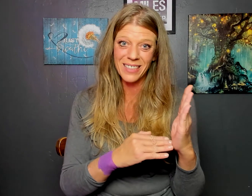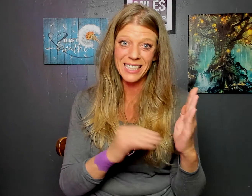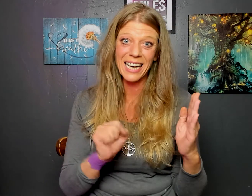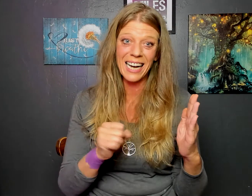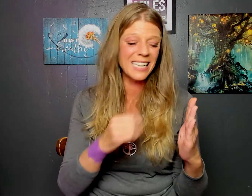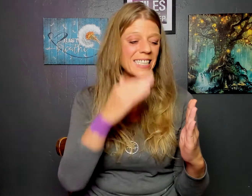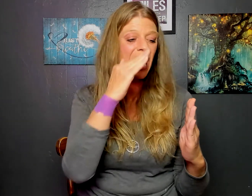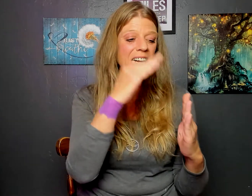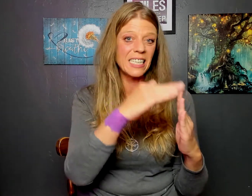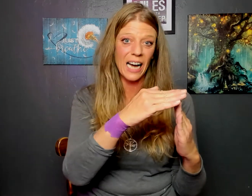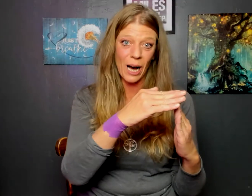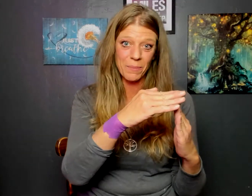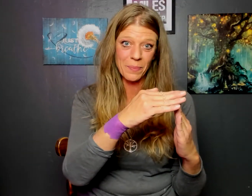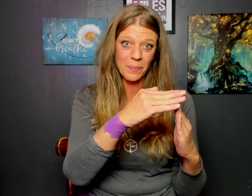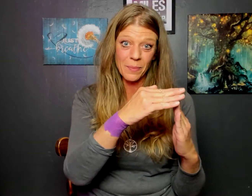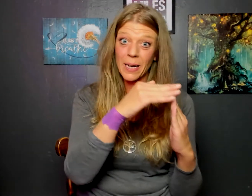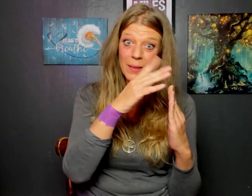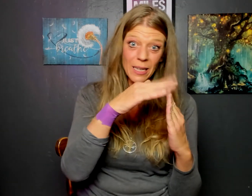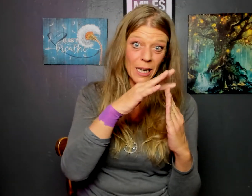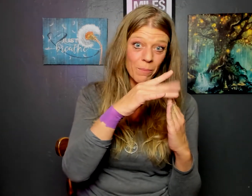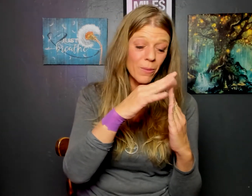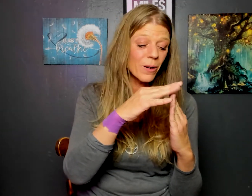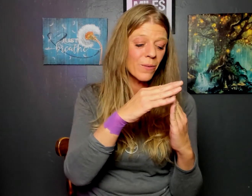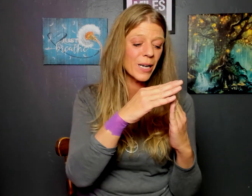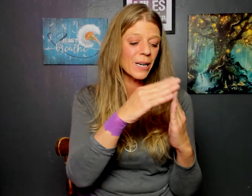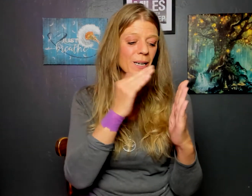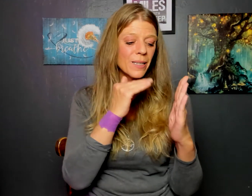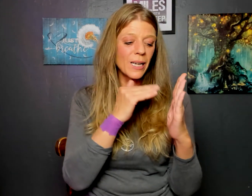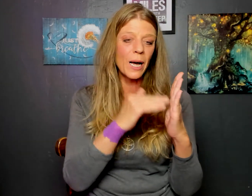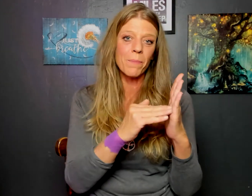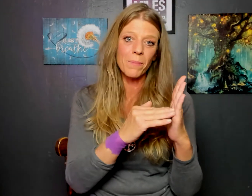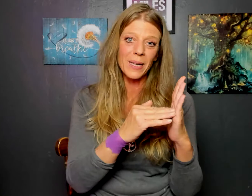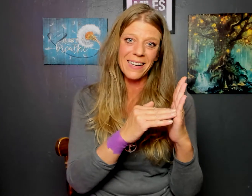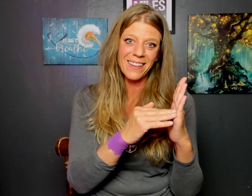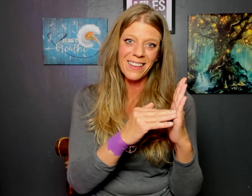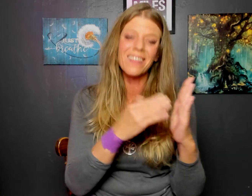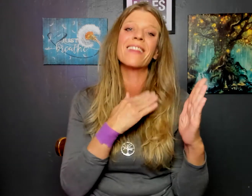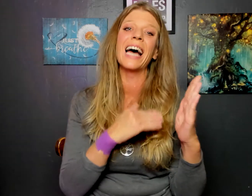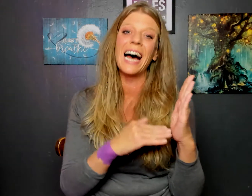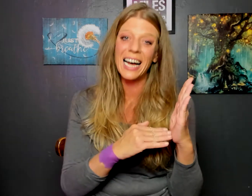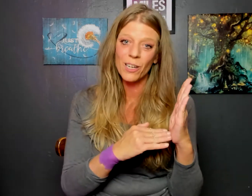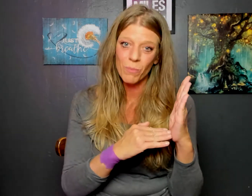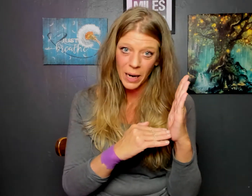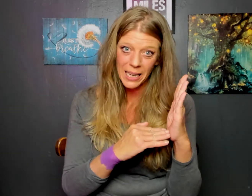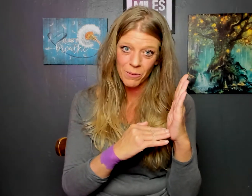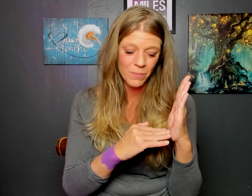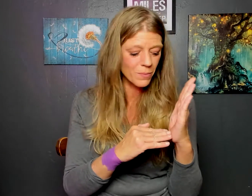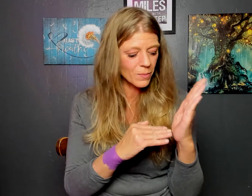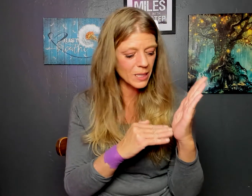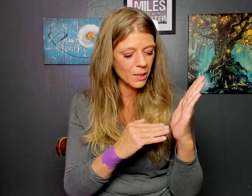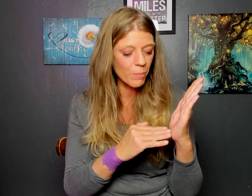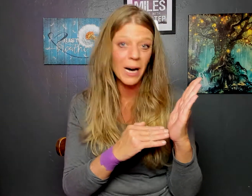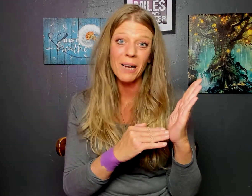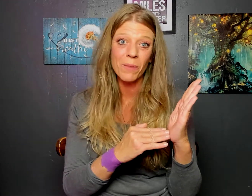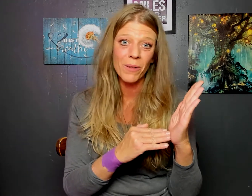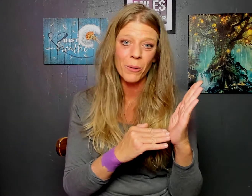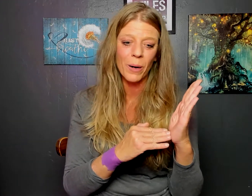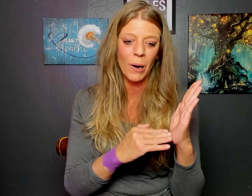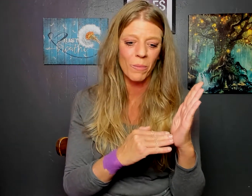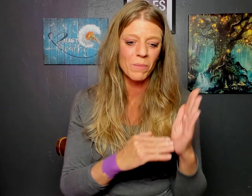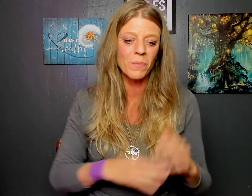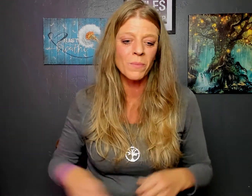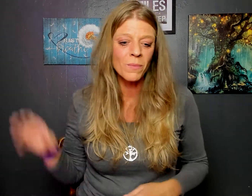Yes. TOP, at the top of your fingers, MIDDLE, and BOTTOM at the bottom of your palm.